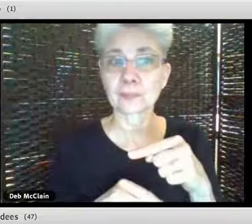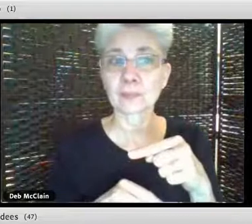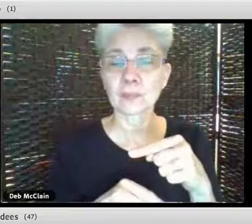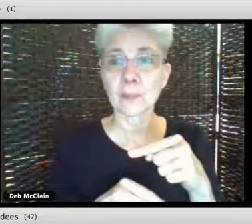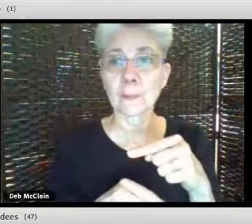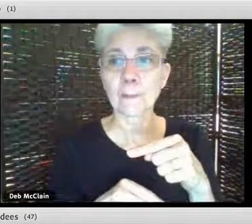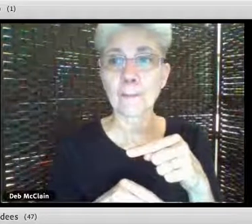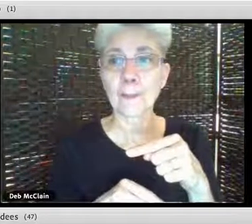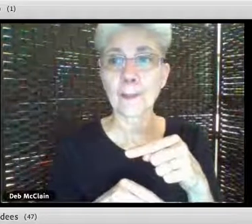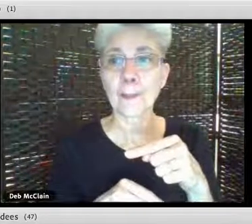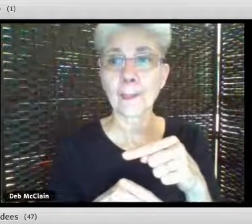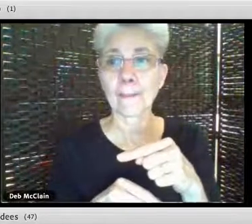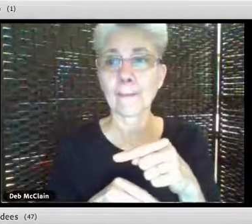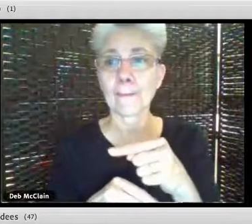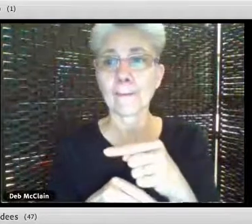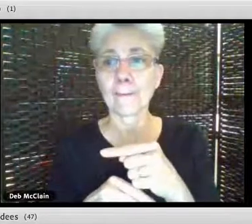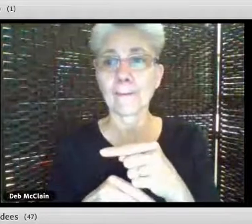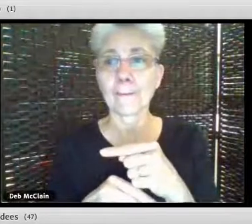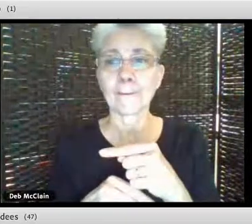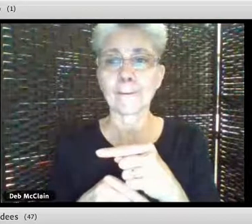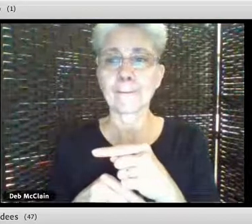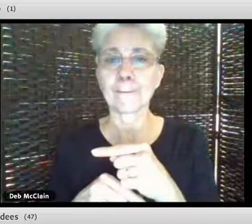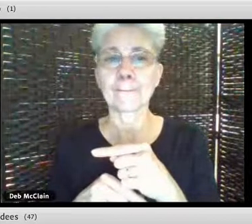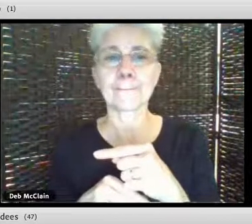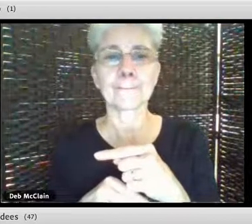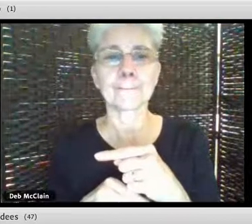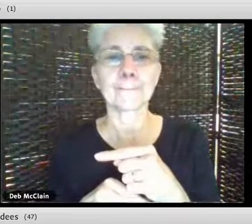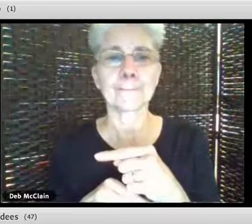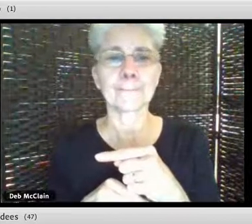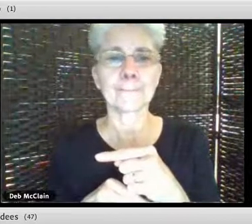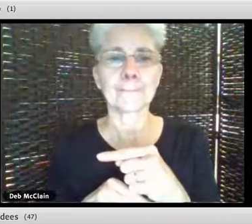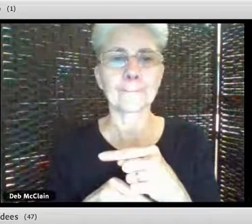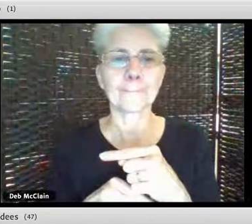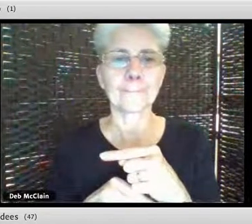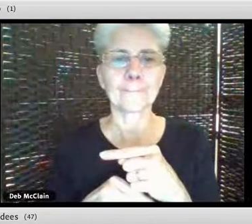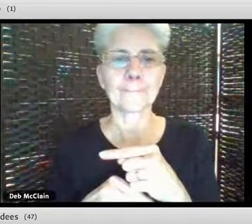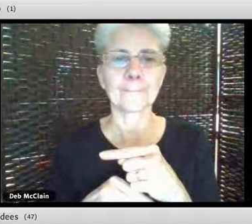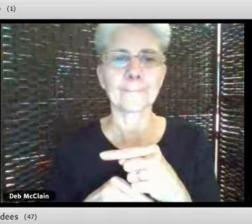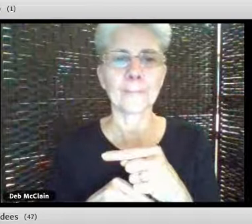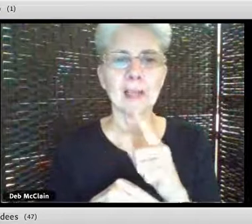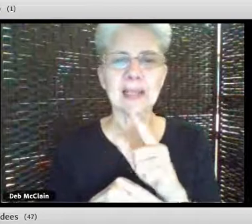So if you look, it says last edit was seconds ago.